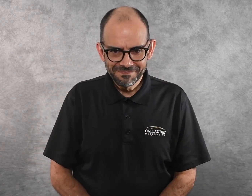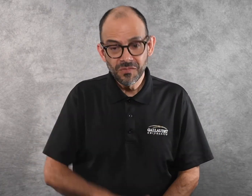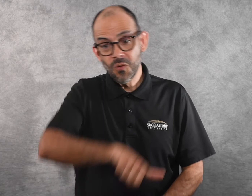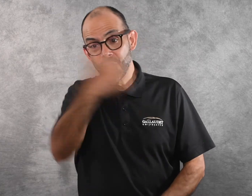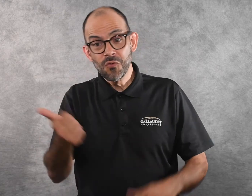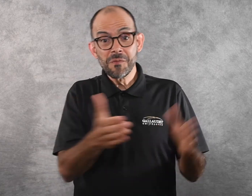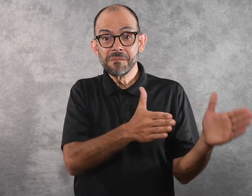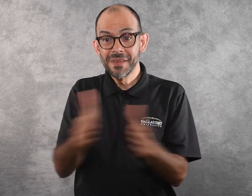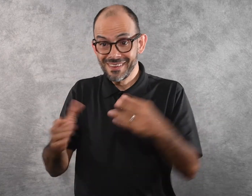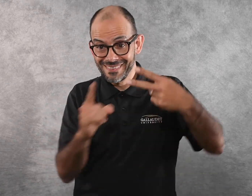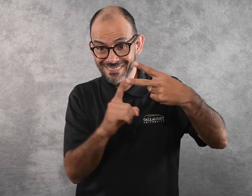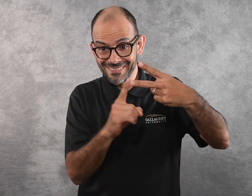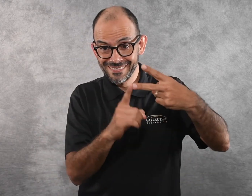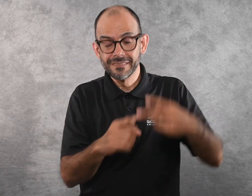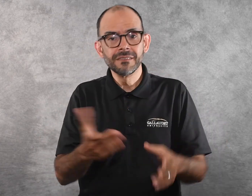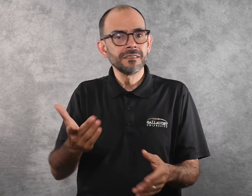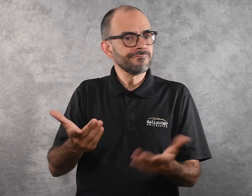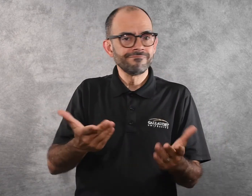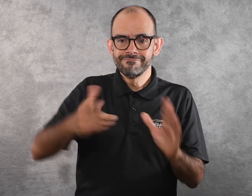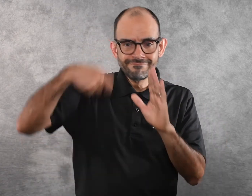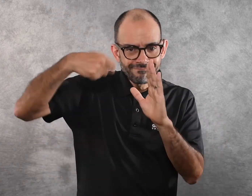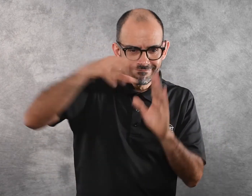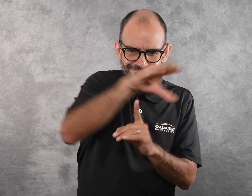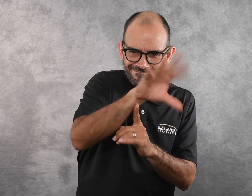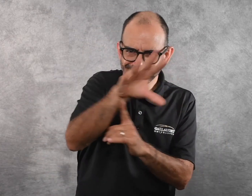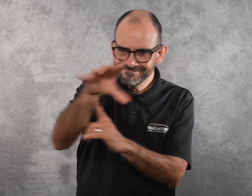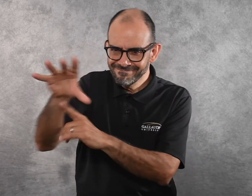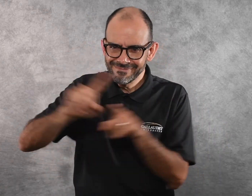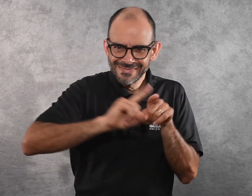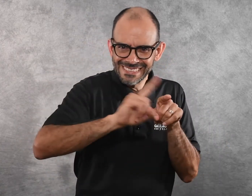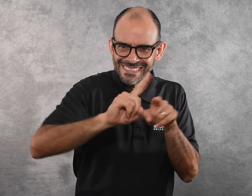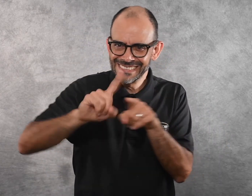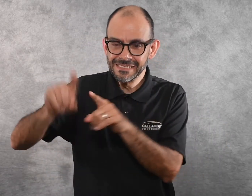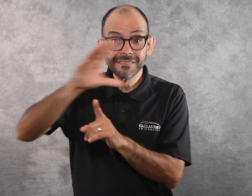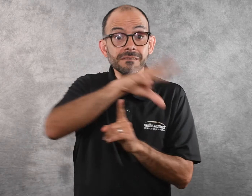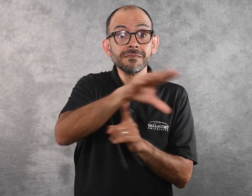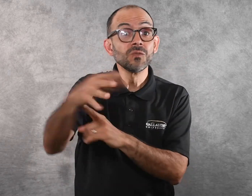He plans to to produce a series of films exploring